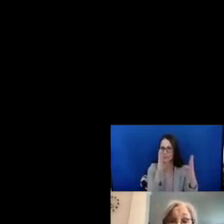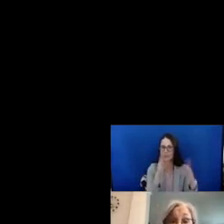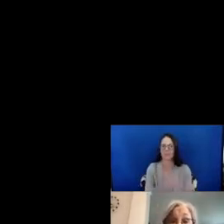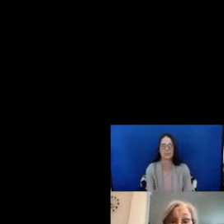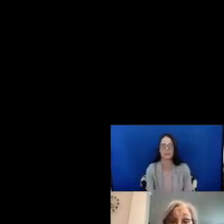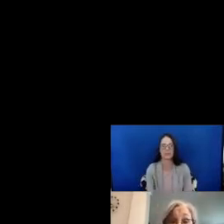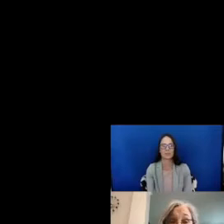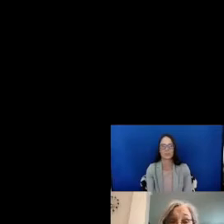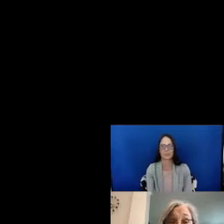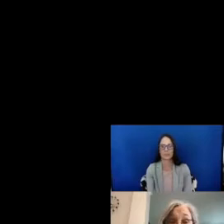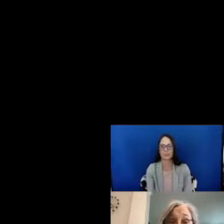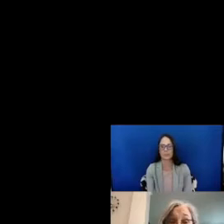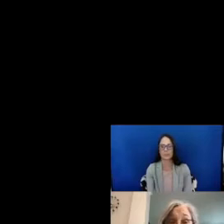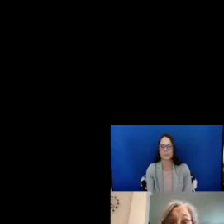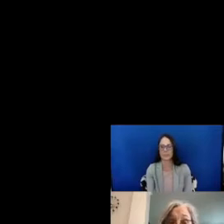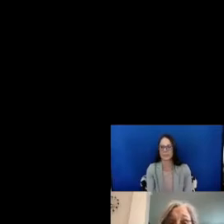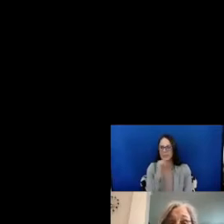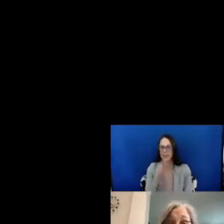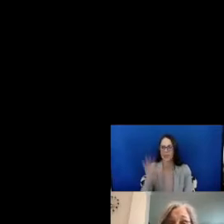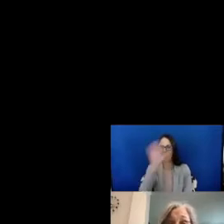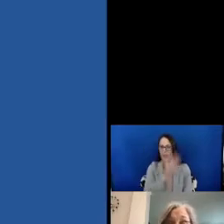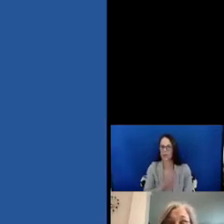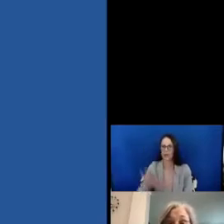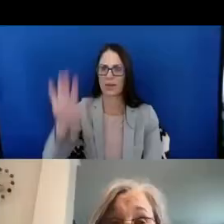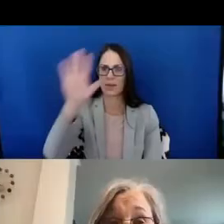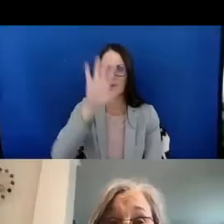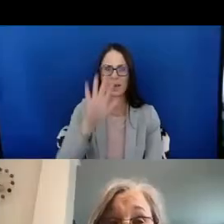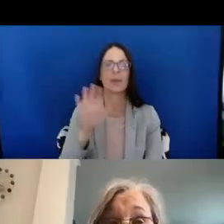opposed to all of the screen. 15:53:41 I'm not sure.